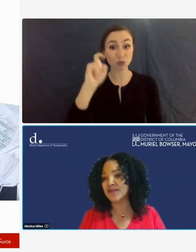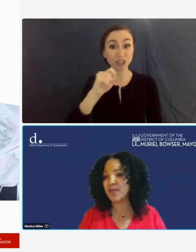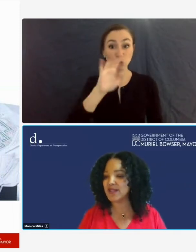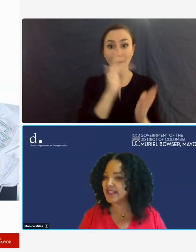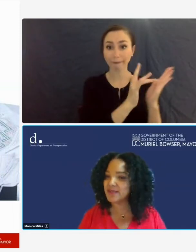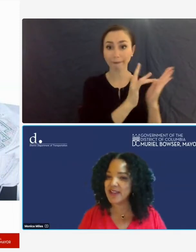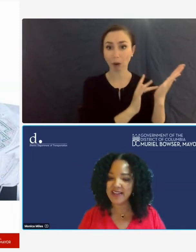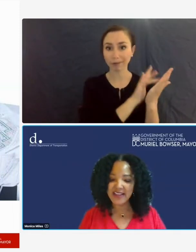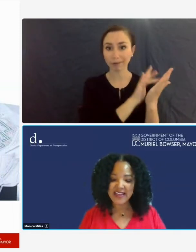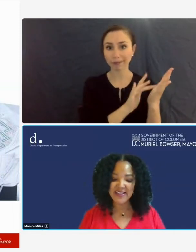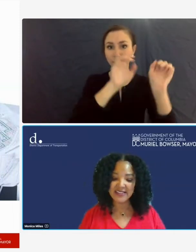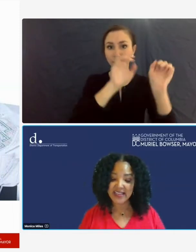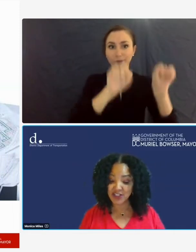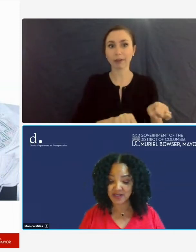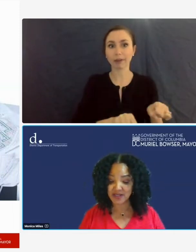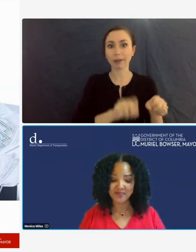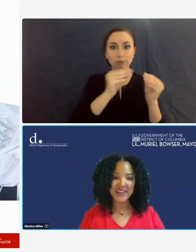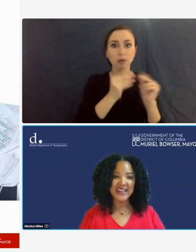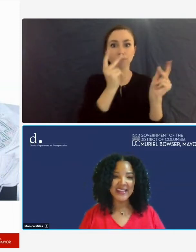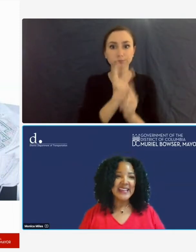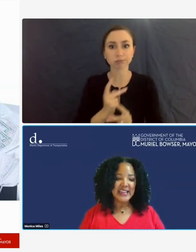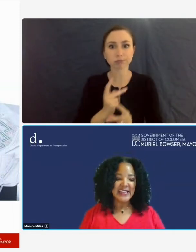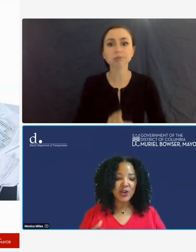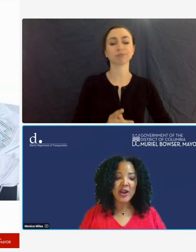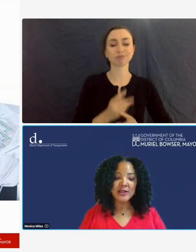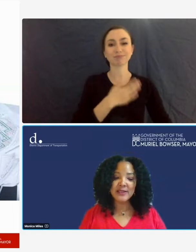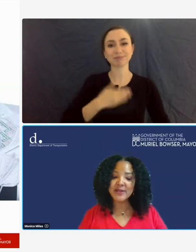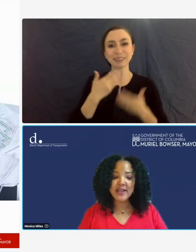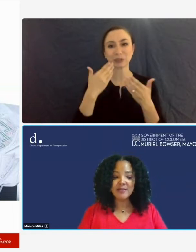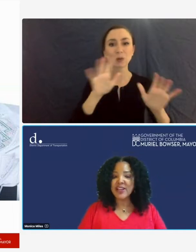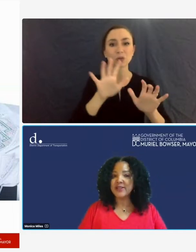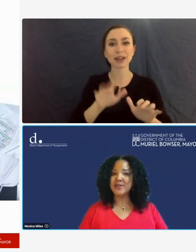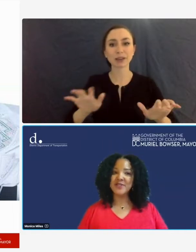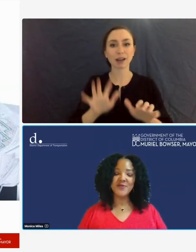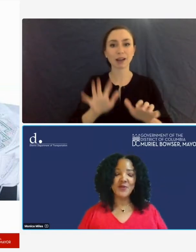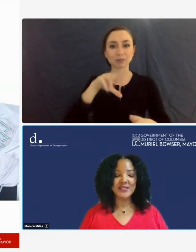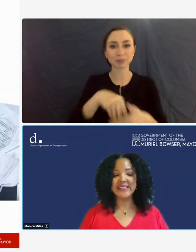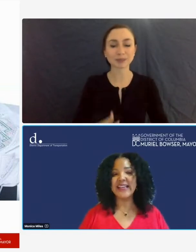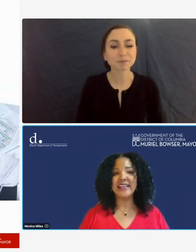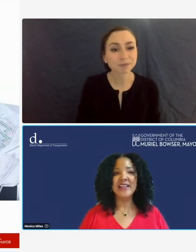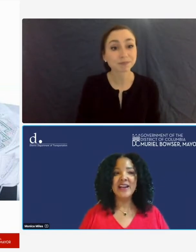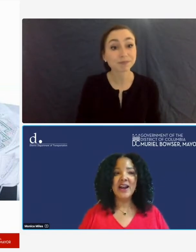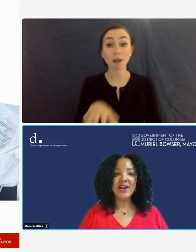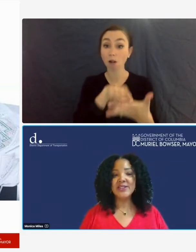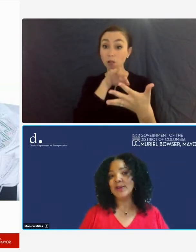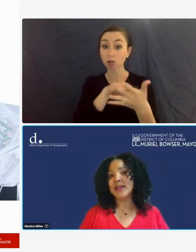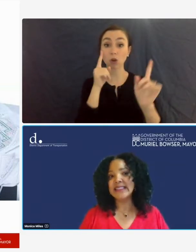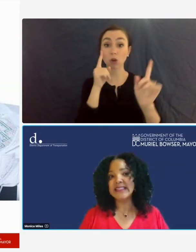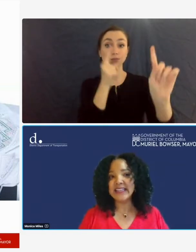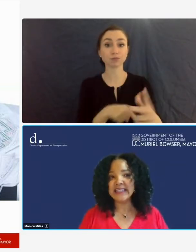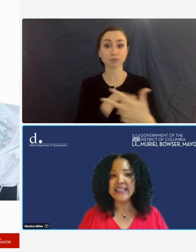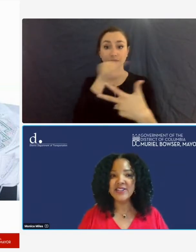participate in the session okay so our learning objectives for today are to understand indirect